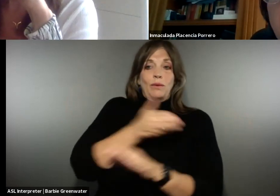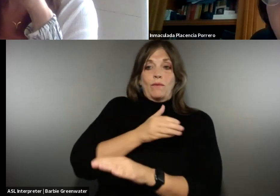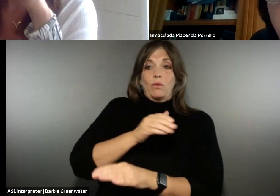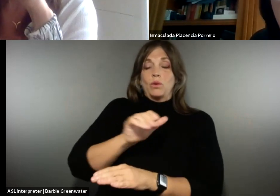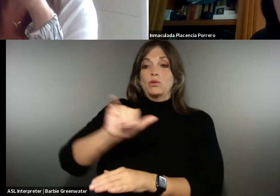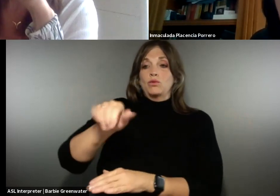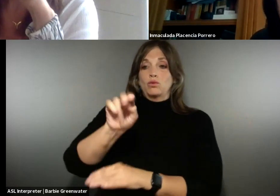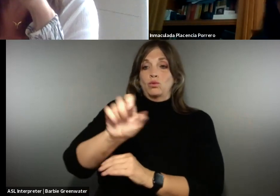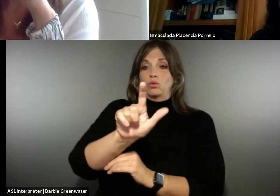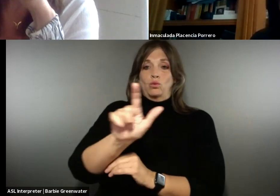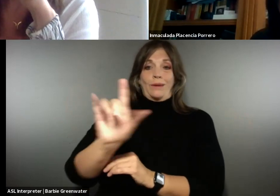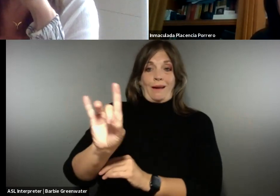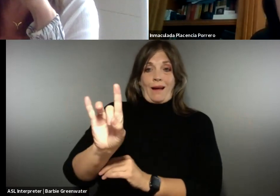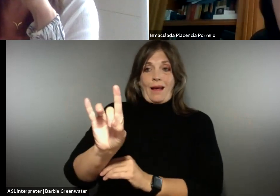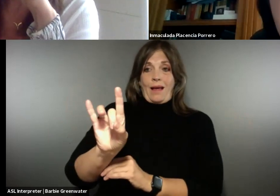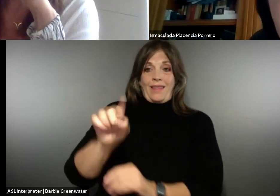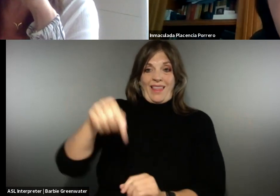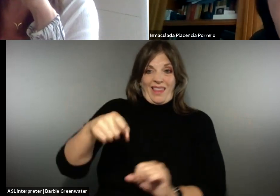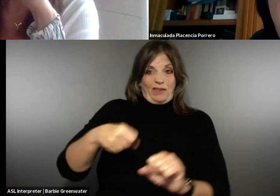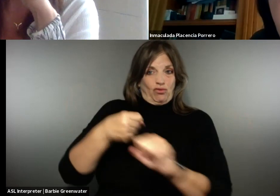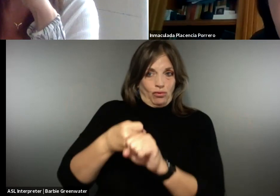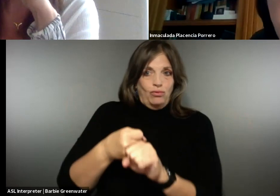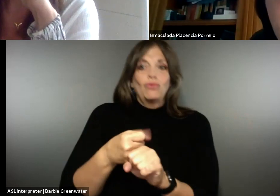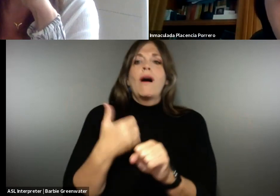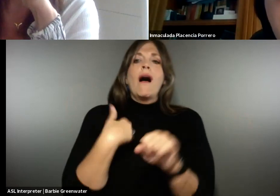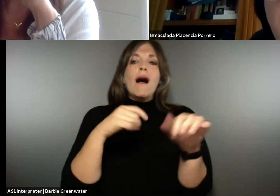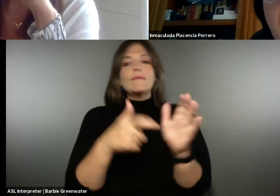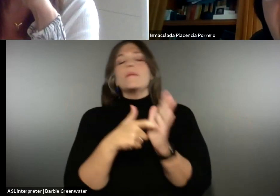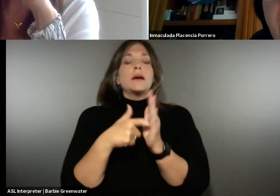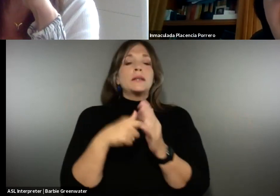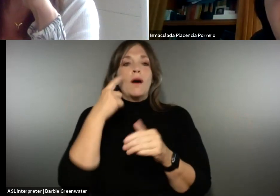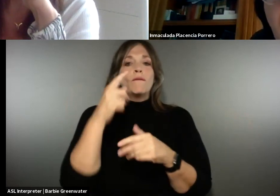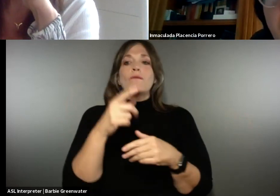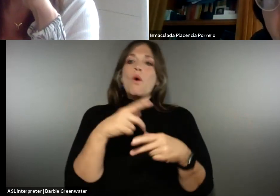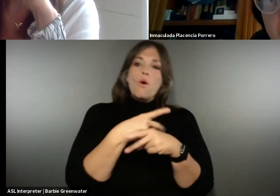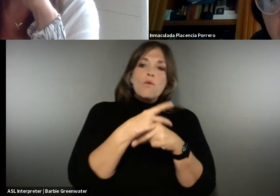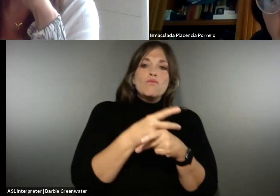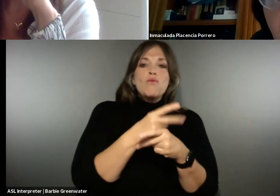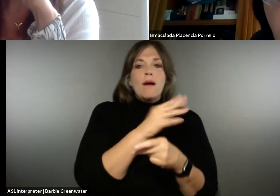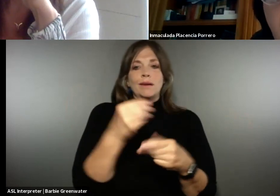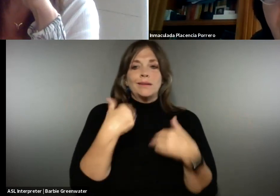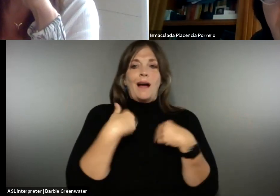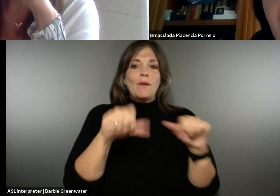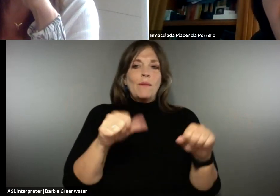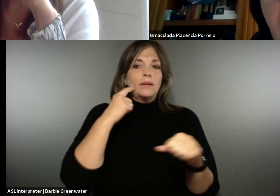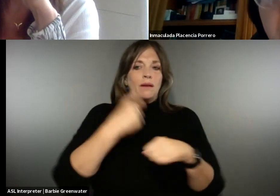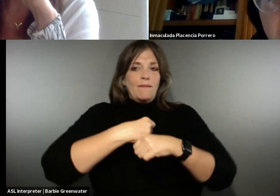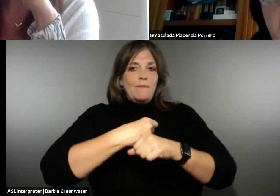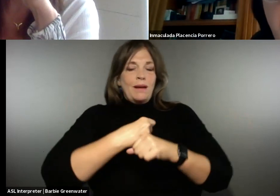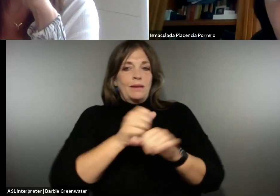a standardization mandate for services. And we have the possibility, for example, for lack of